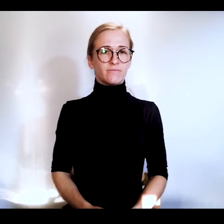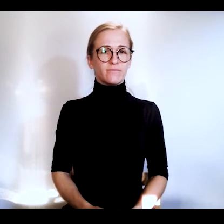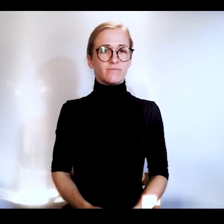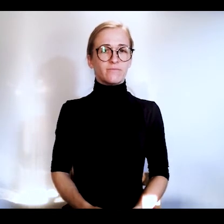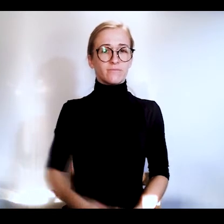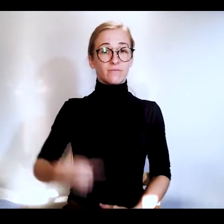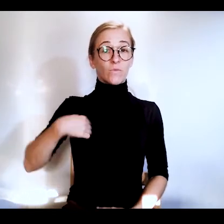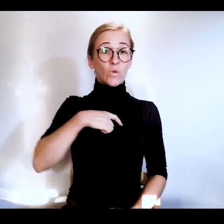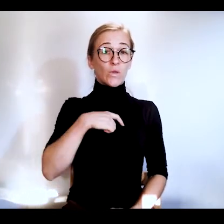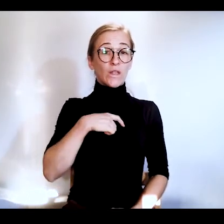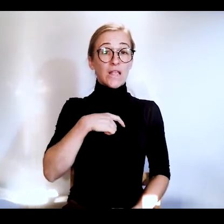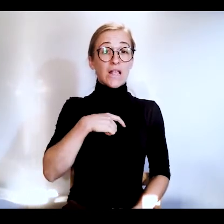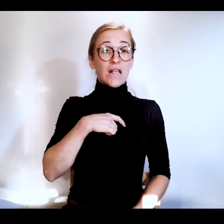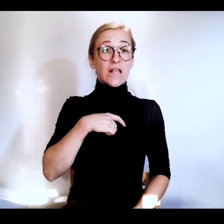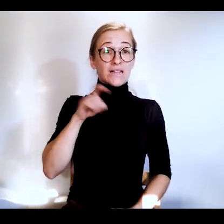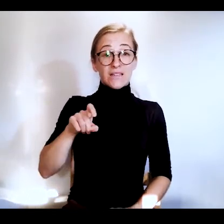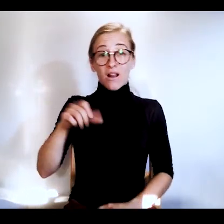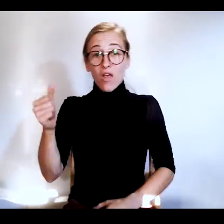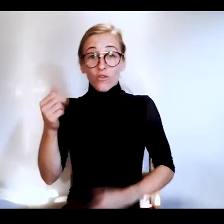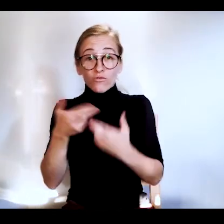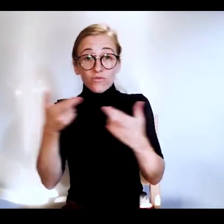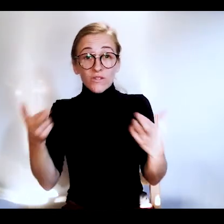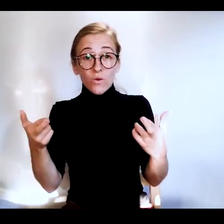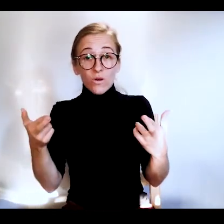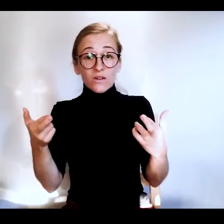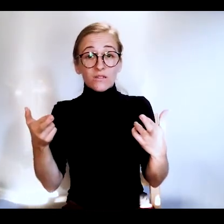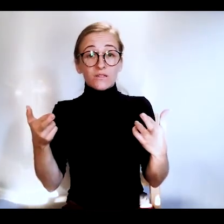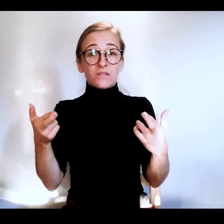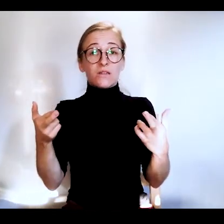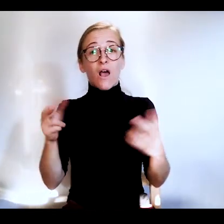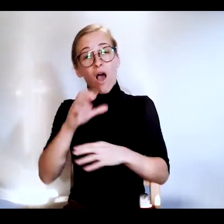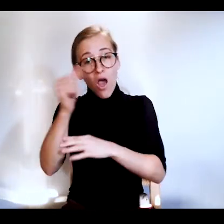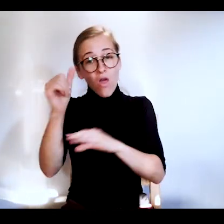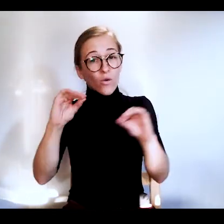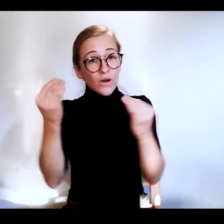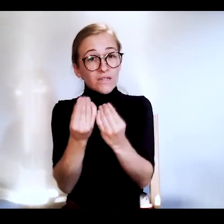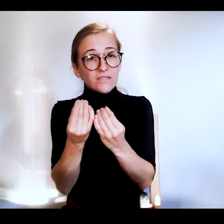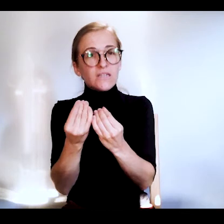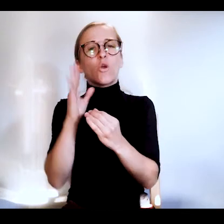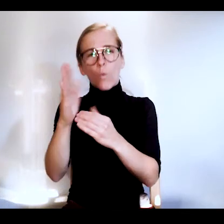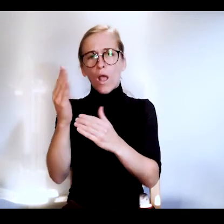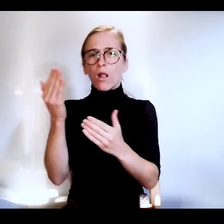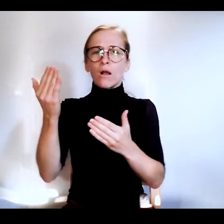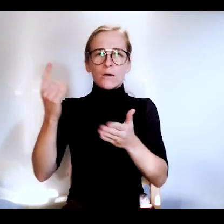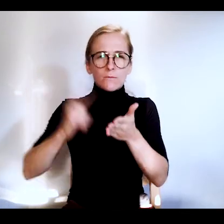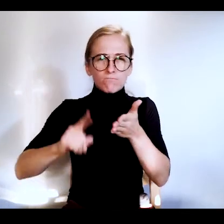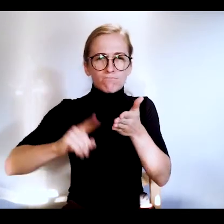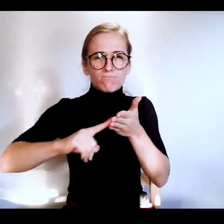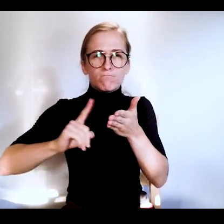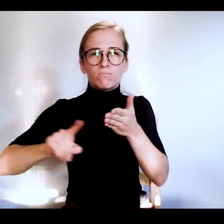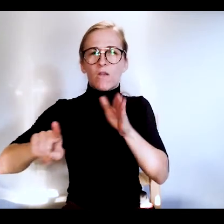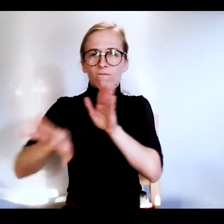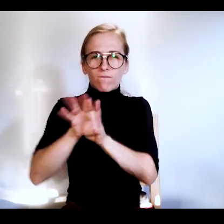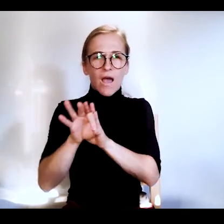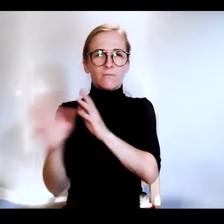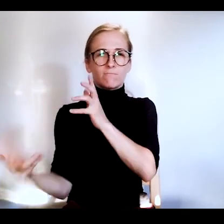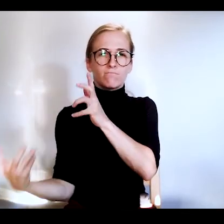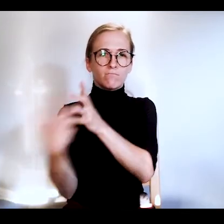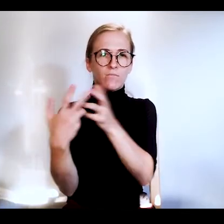If we need to get another resource, other organizations that also help, we do so.